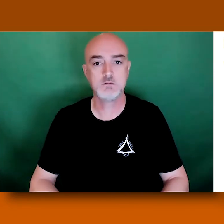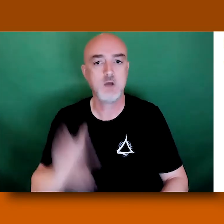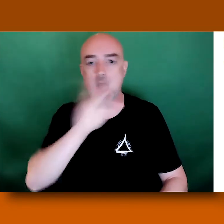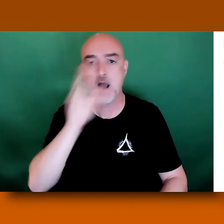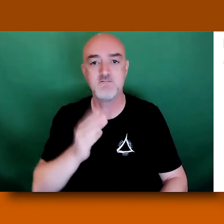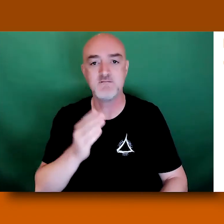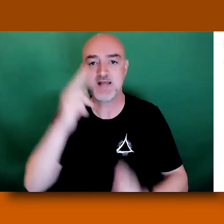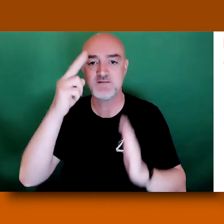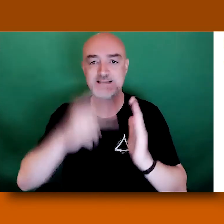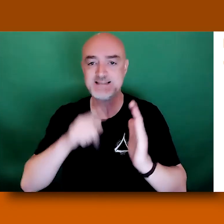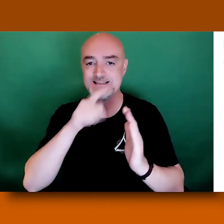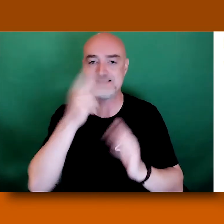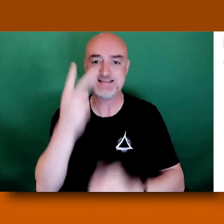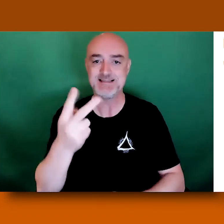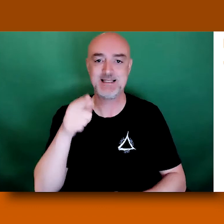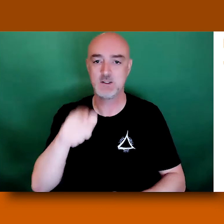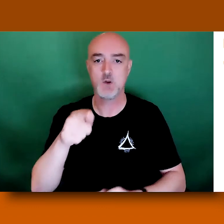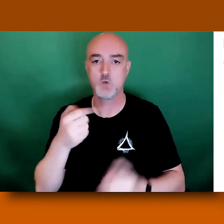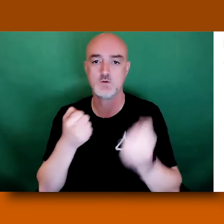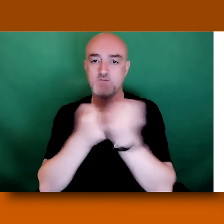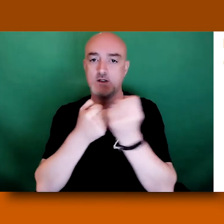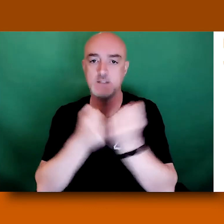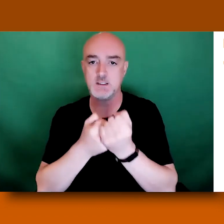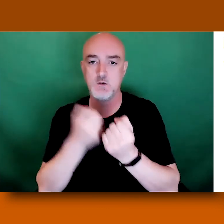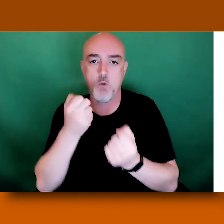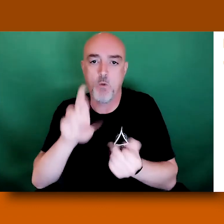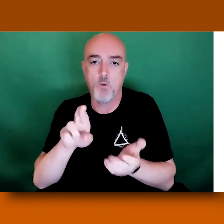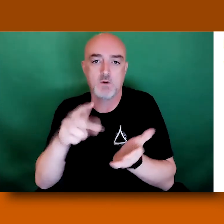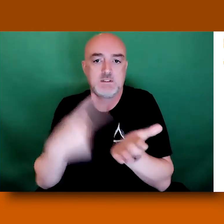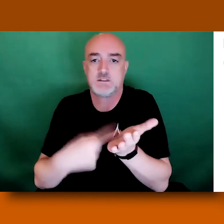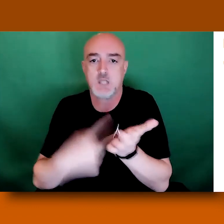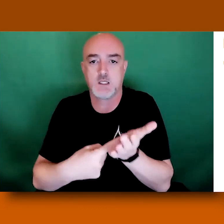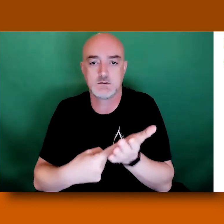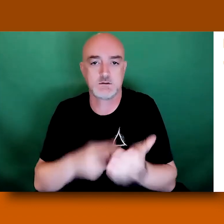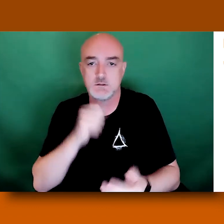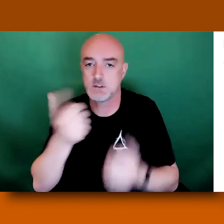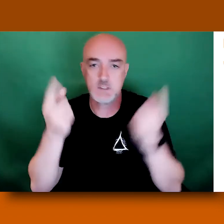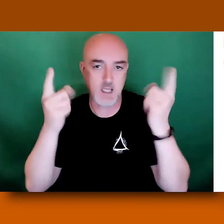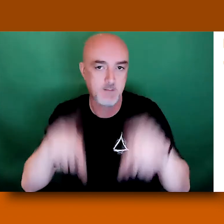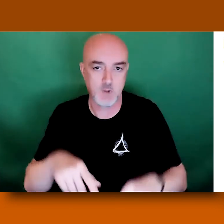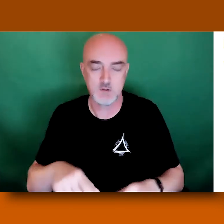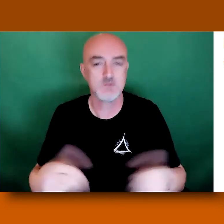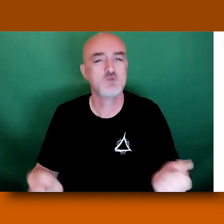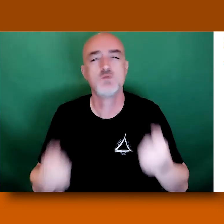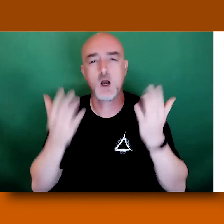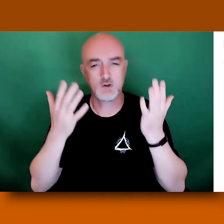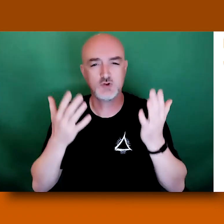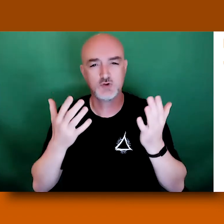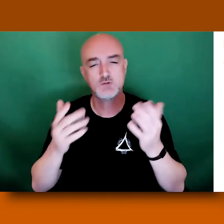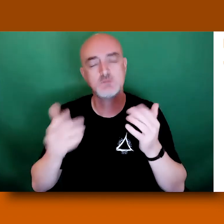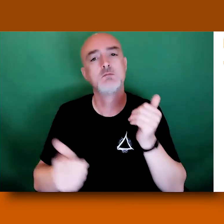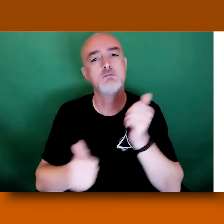I've never seen those all funded or even discussed, because that's too much